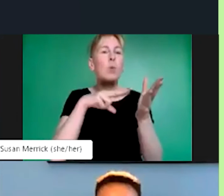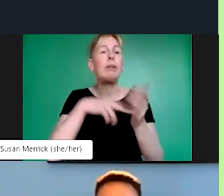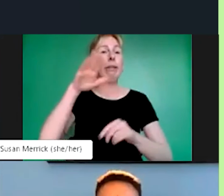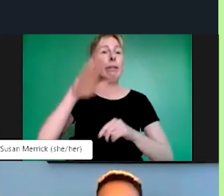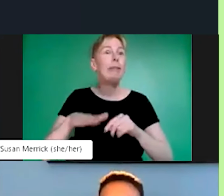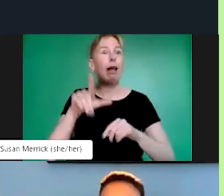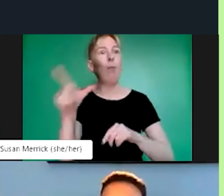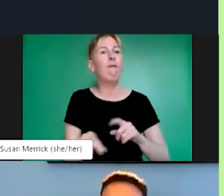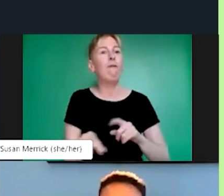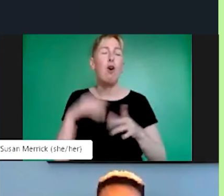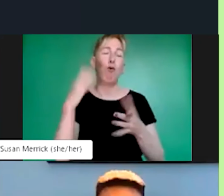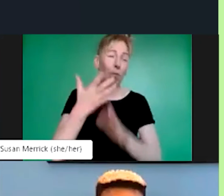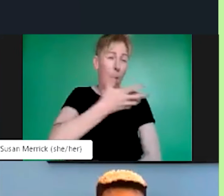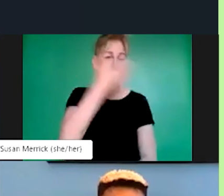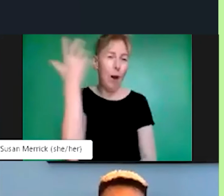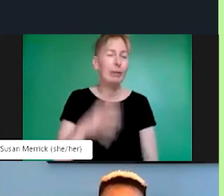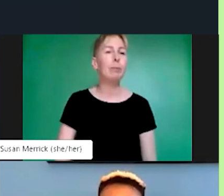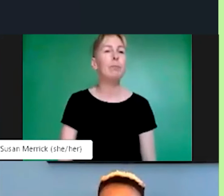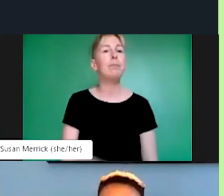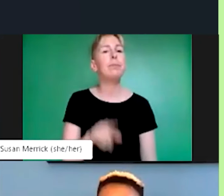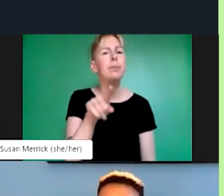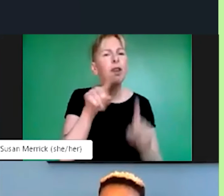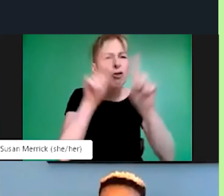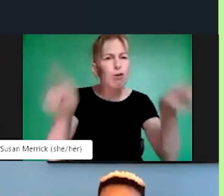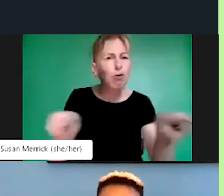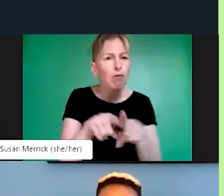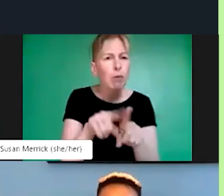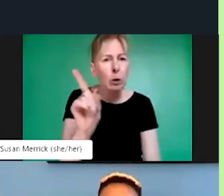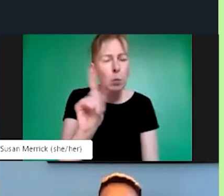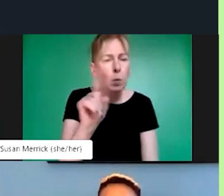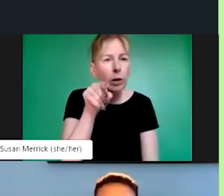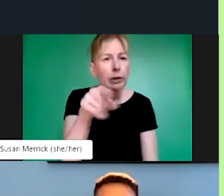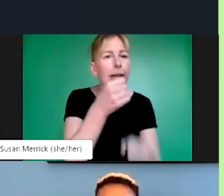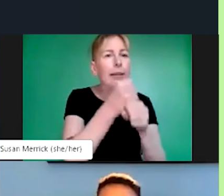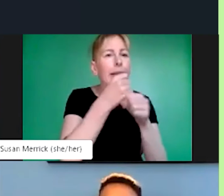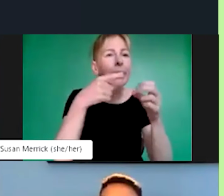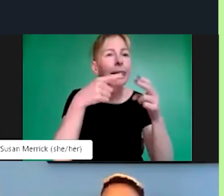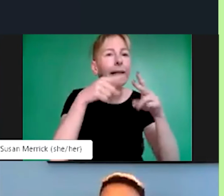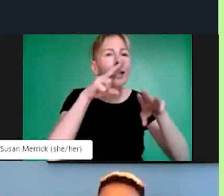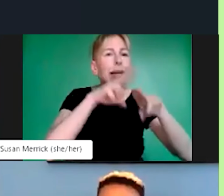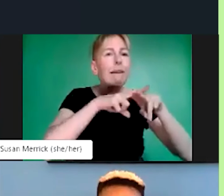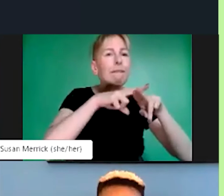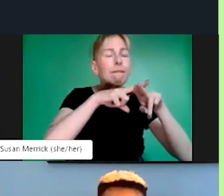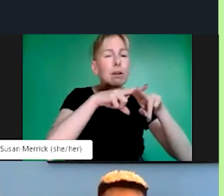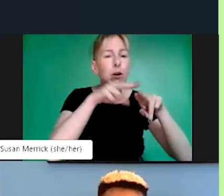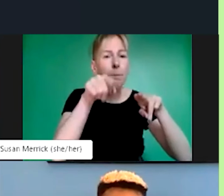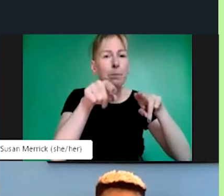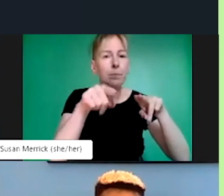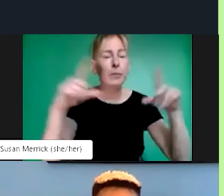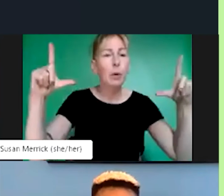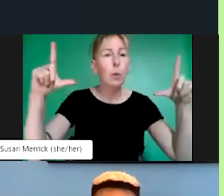On the screen, you see a GIF that has been, you know, sized down, that has a title